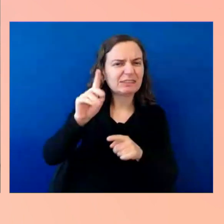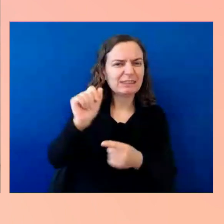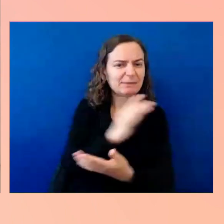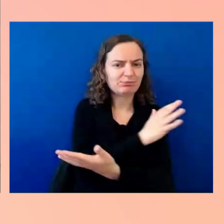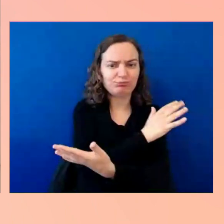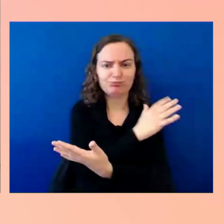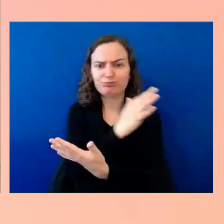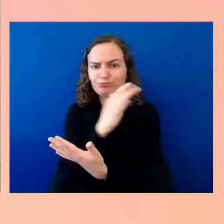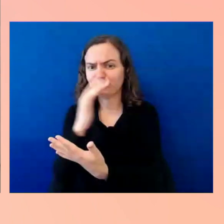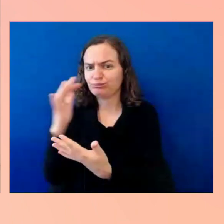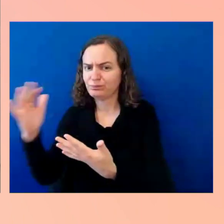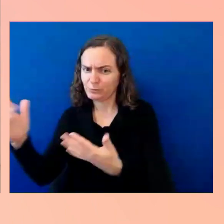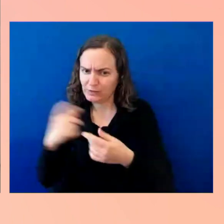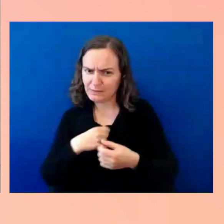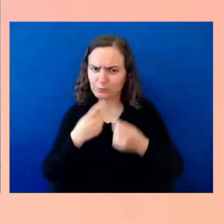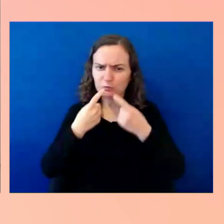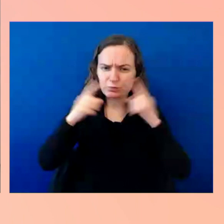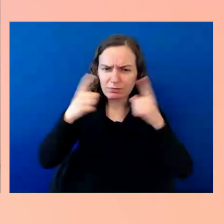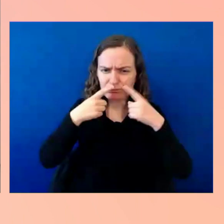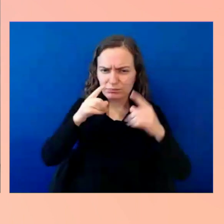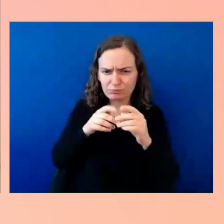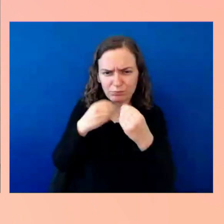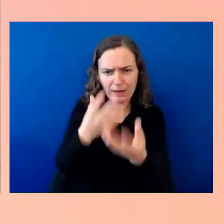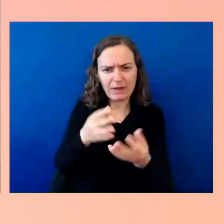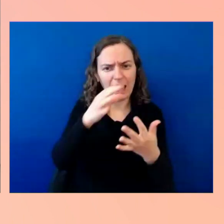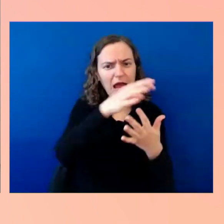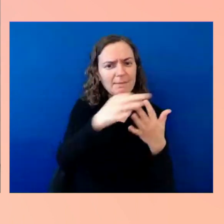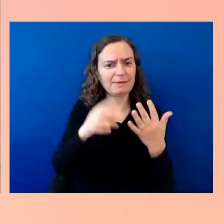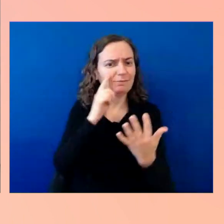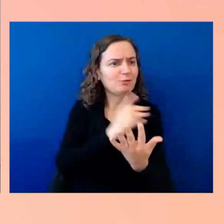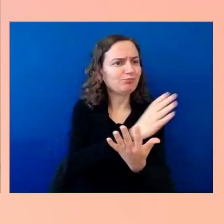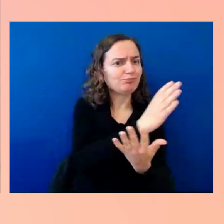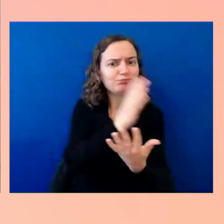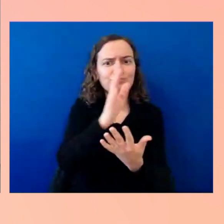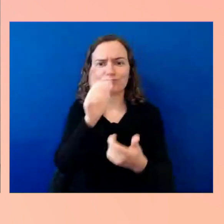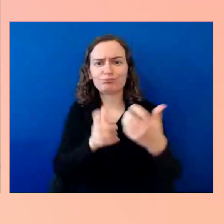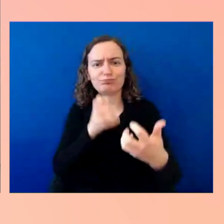personalize your unique experience. We really want you to be you.